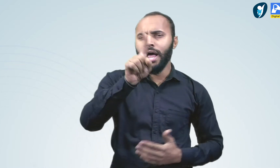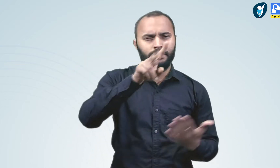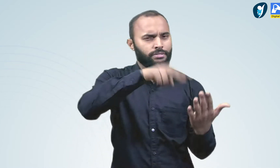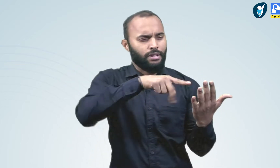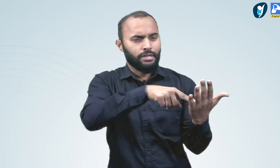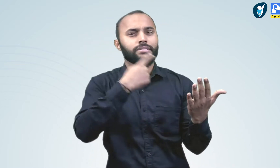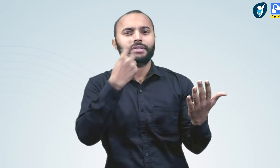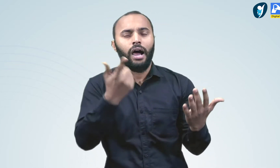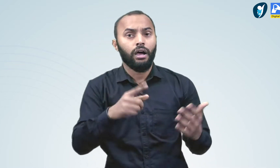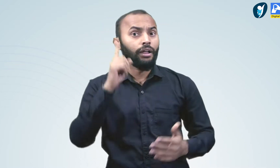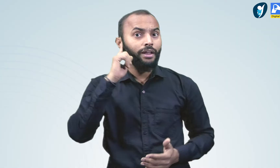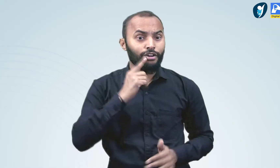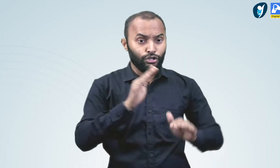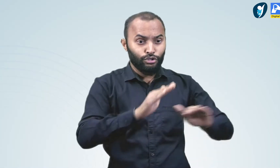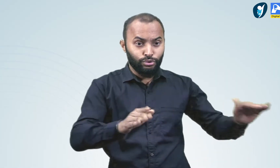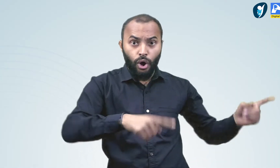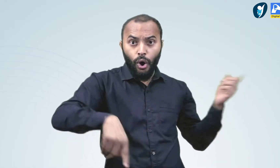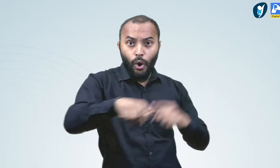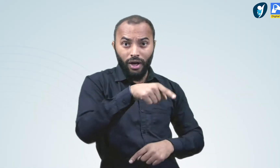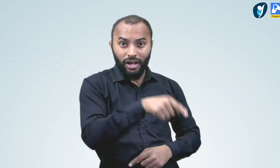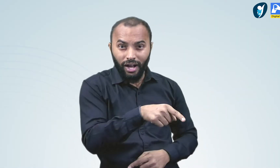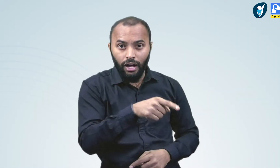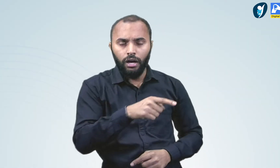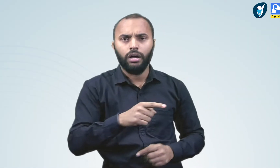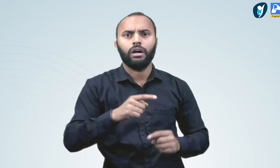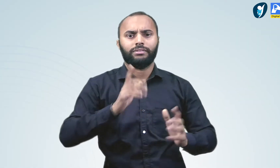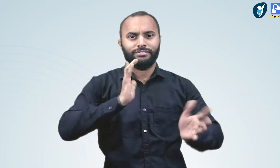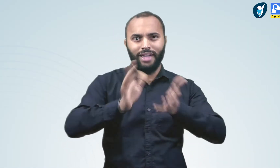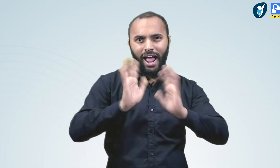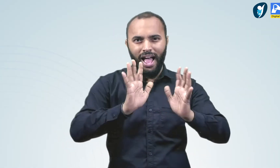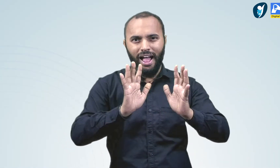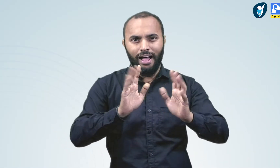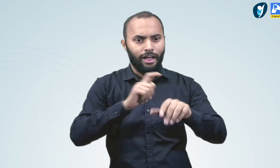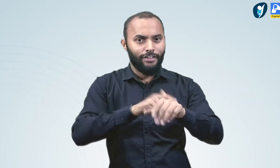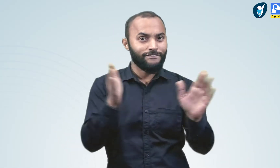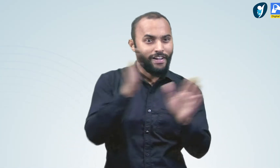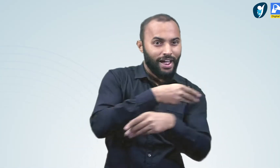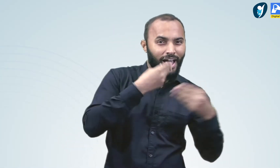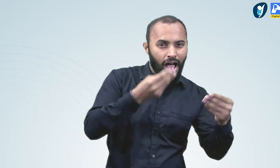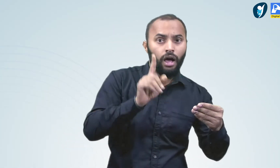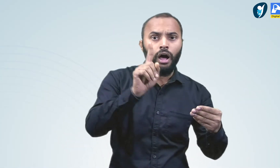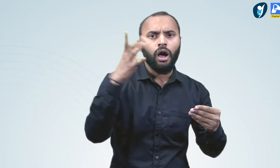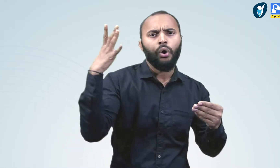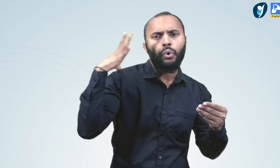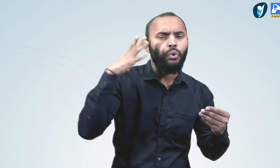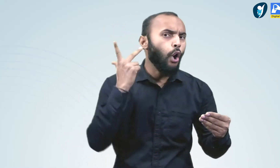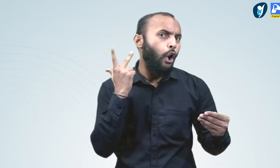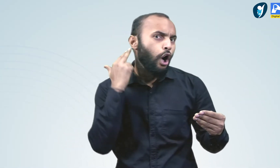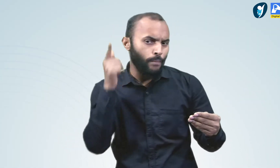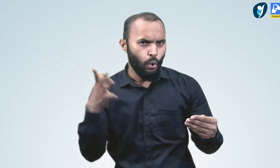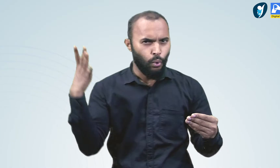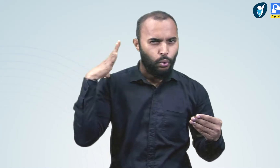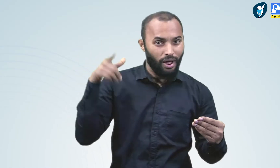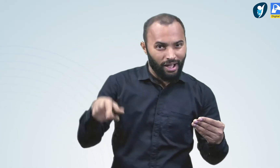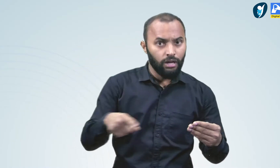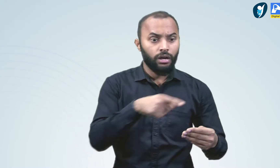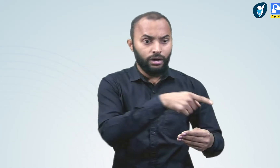One study shows, when deaf children were exposed to sign language while they were waiting for their surgery,